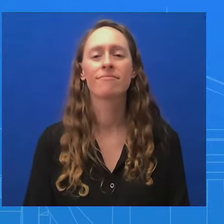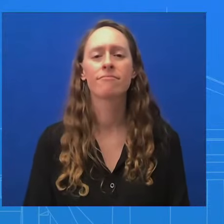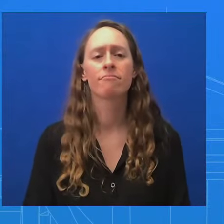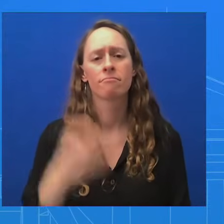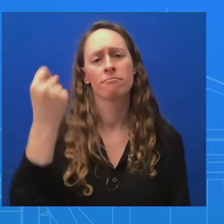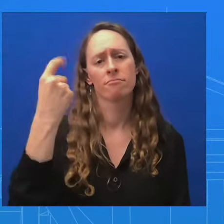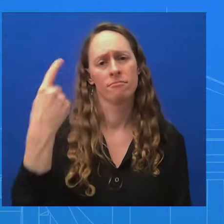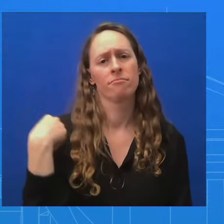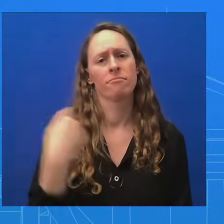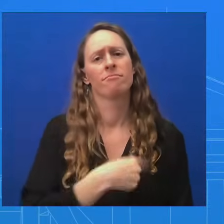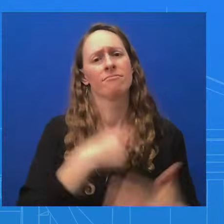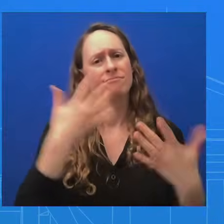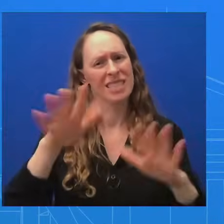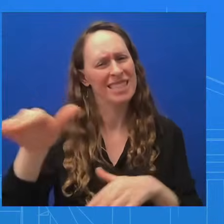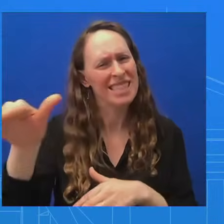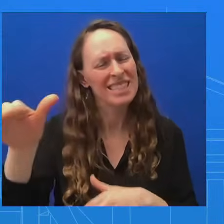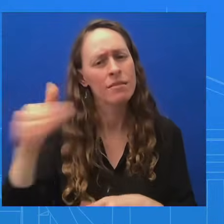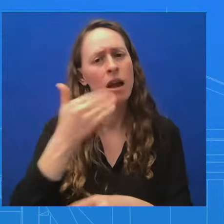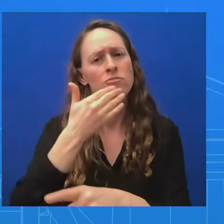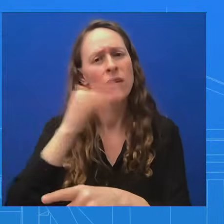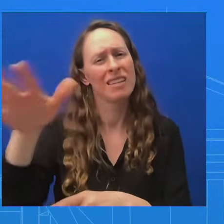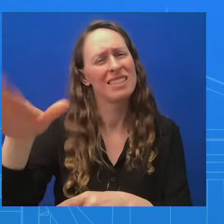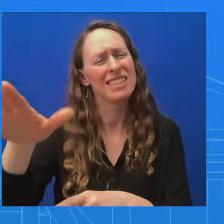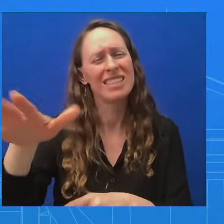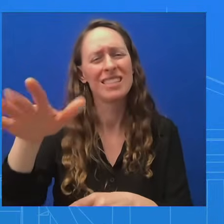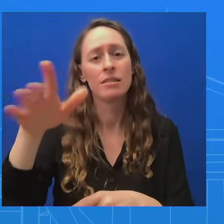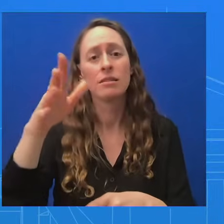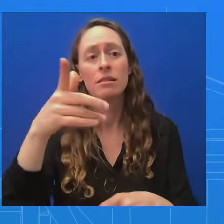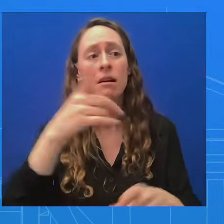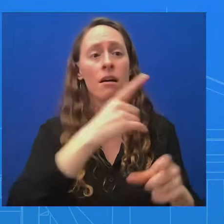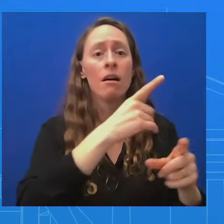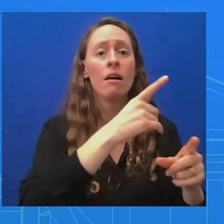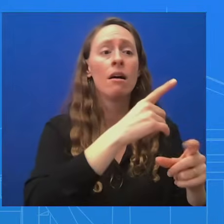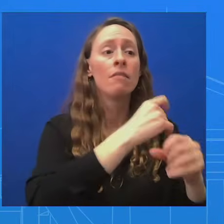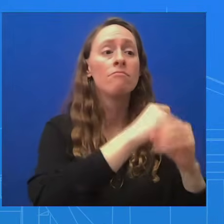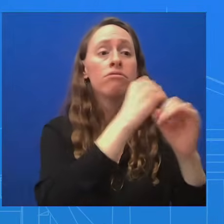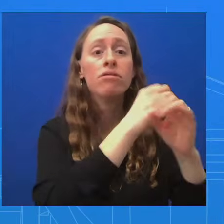and, quite frankly, underground architecture that they've been able to take away and degrade.